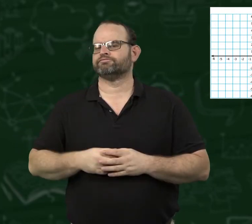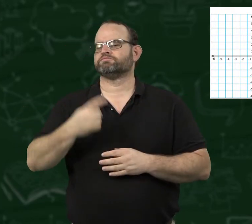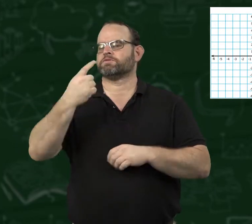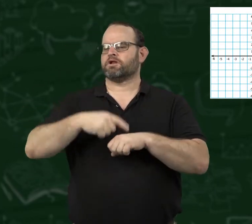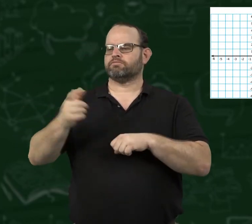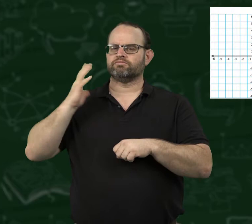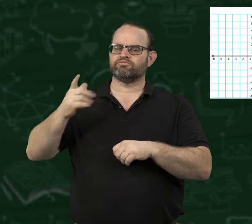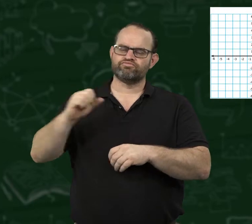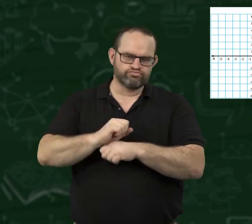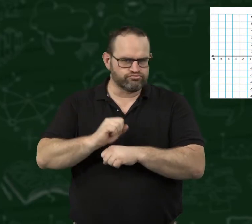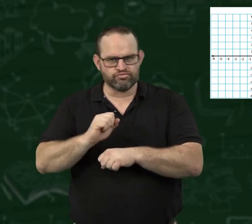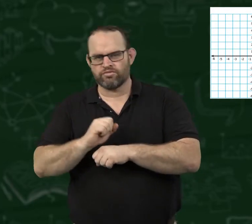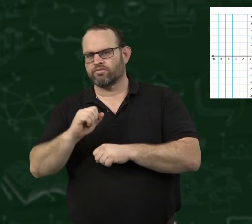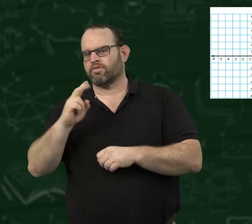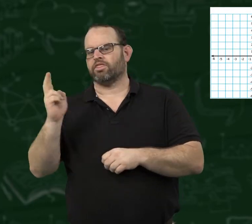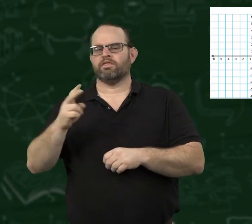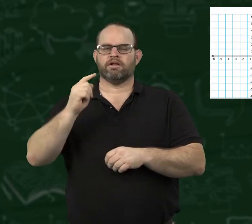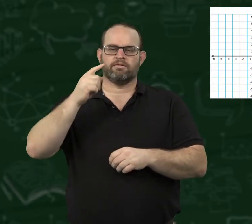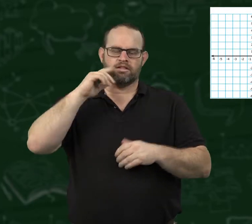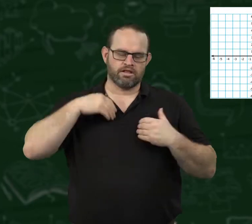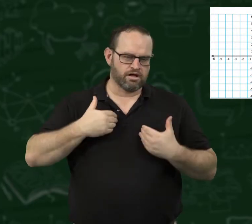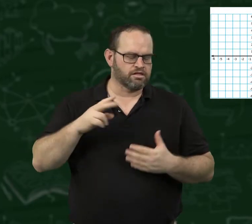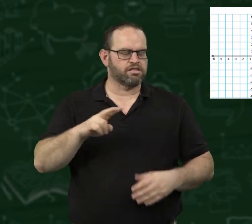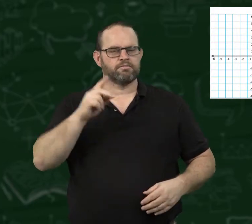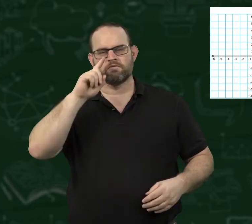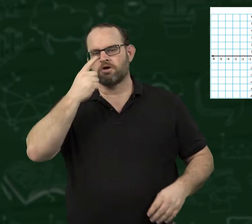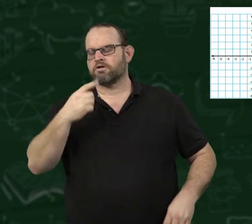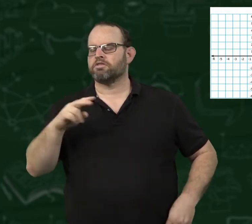One night, after working, he was tired and bored.